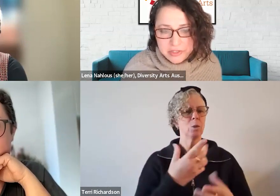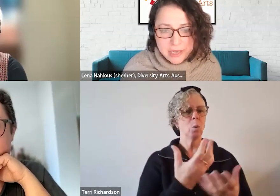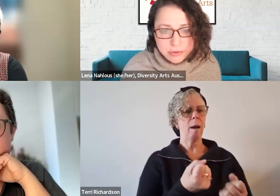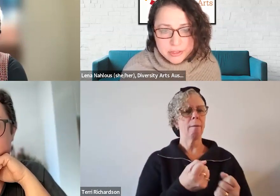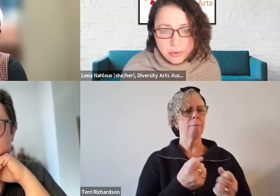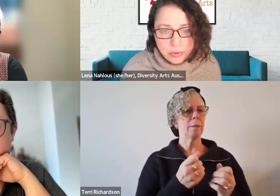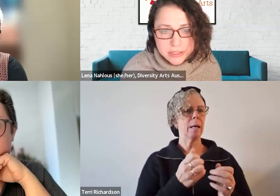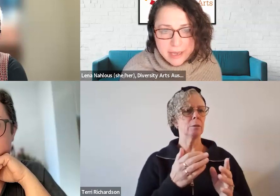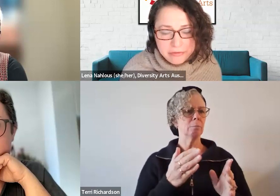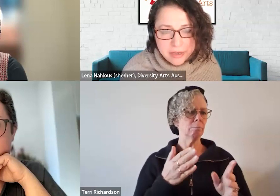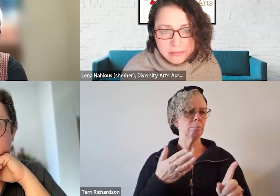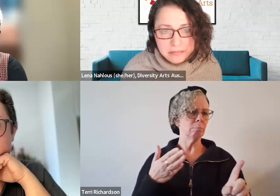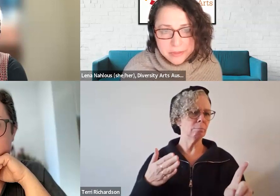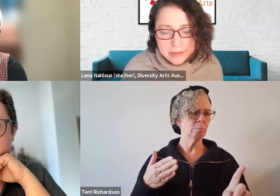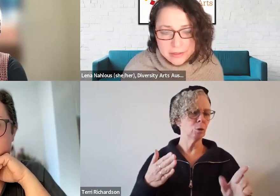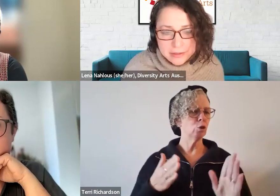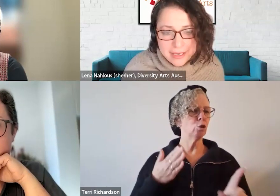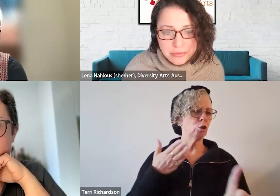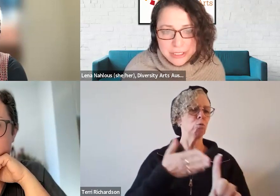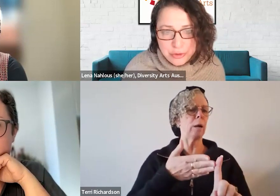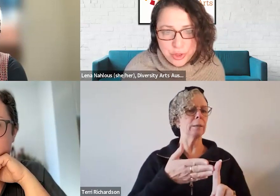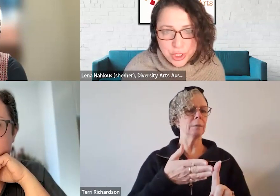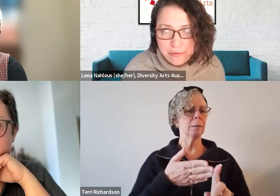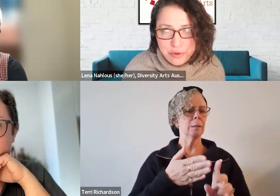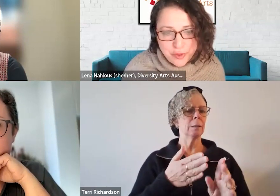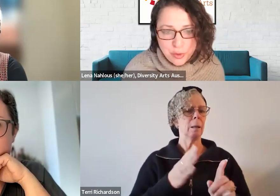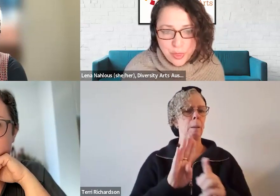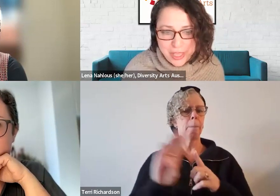of channel to the board to have... Yeah, really good food for thought there.